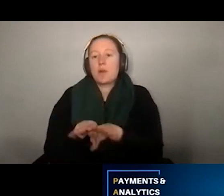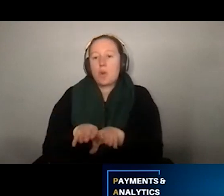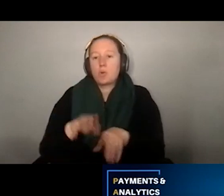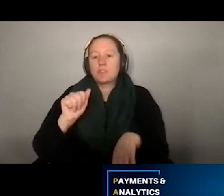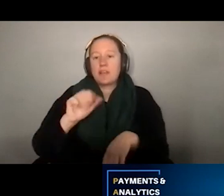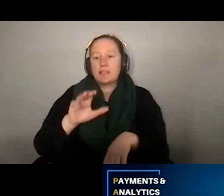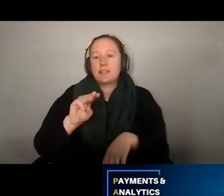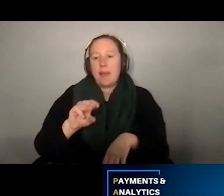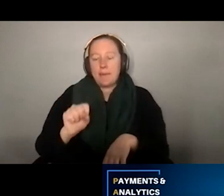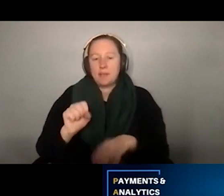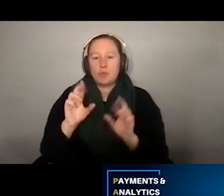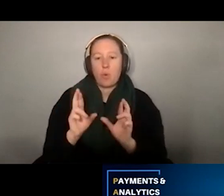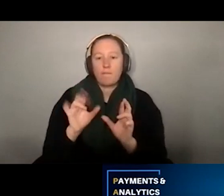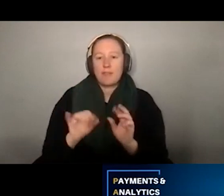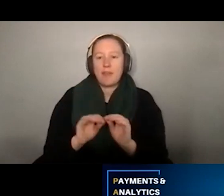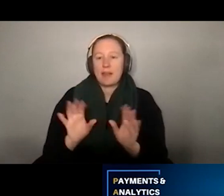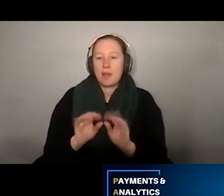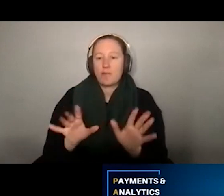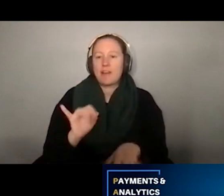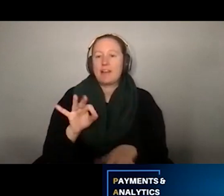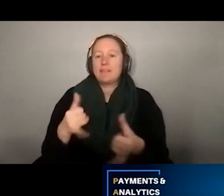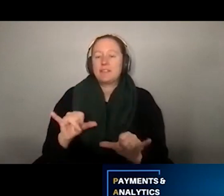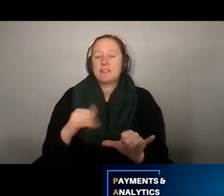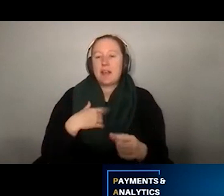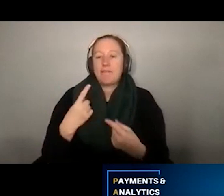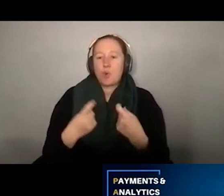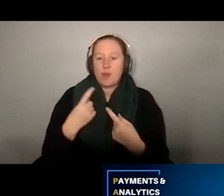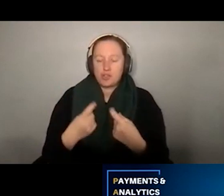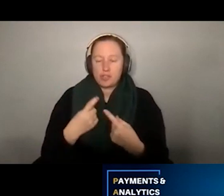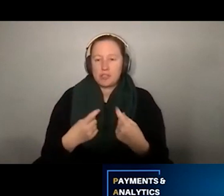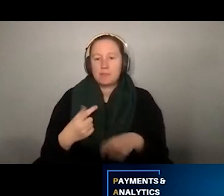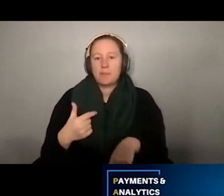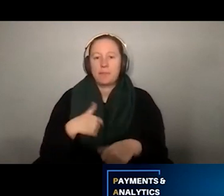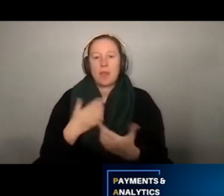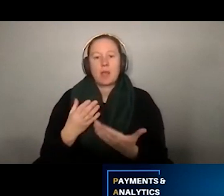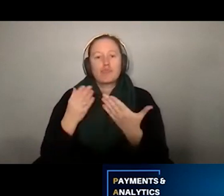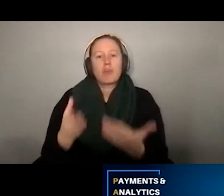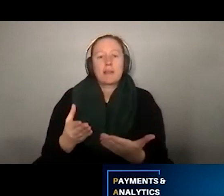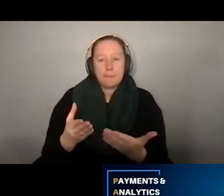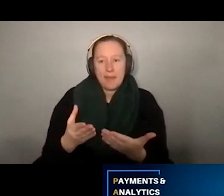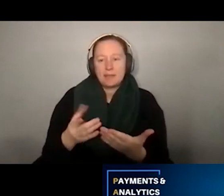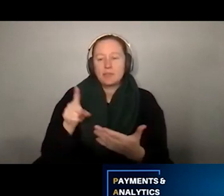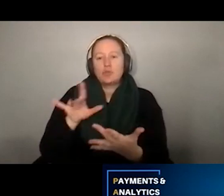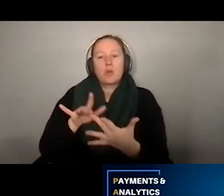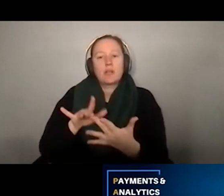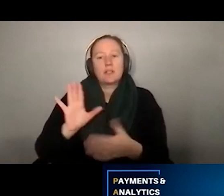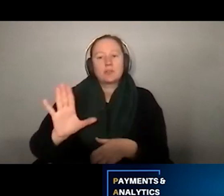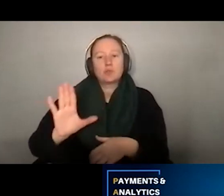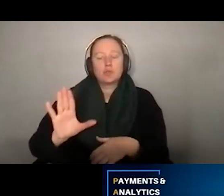Hopefully, that clears it up. If you do still have questions, I would recommend that you reach out to your grant account or